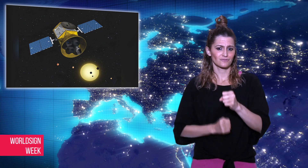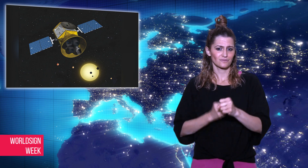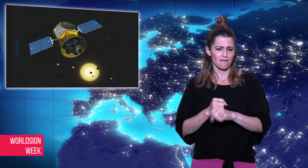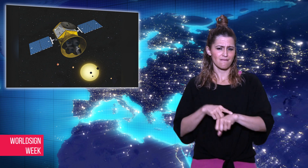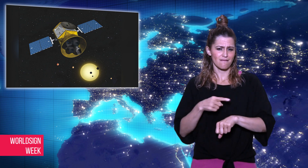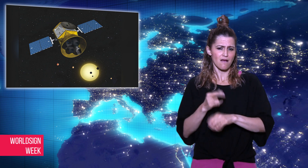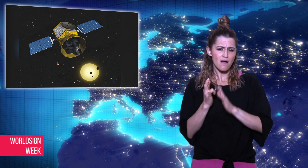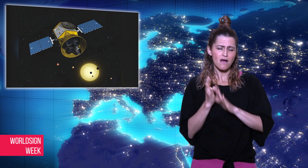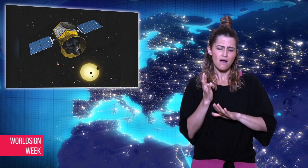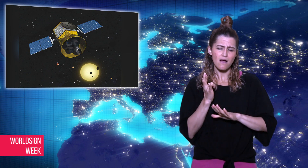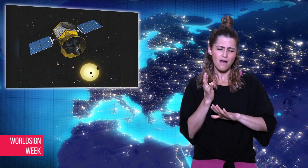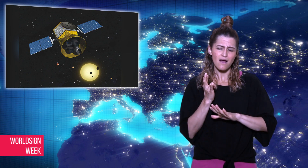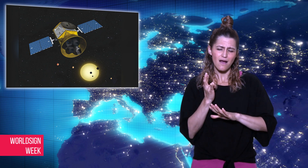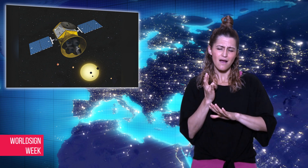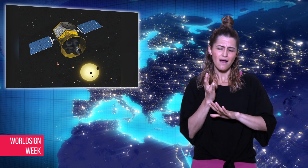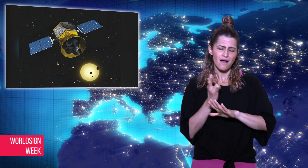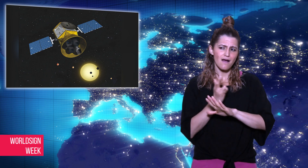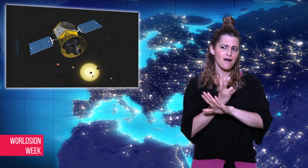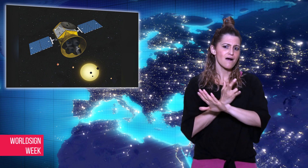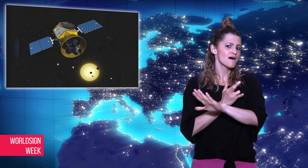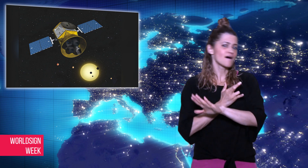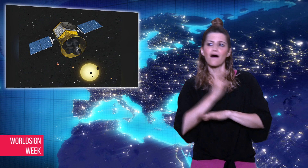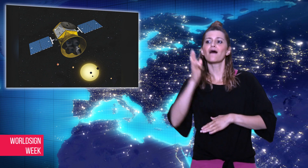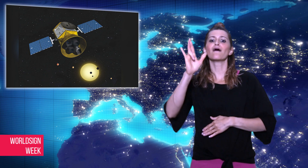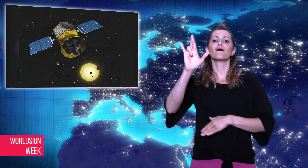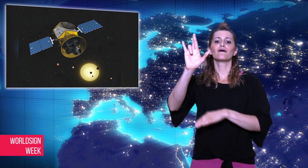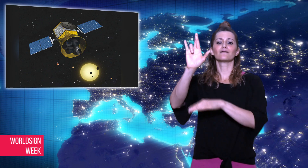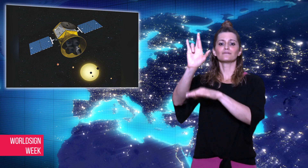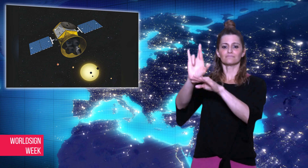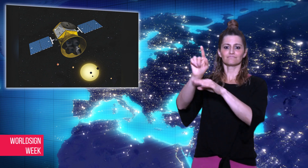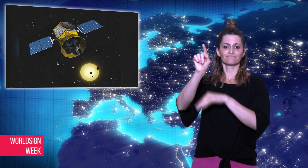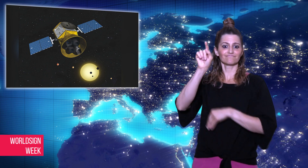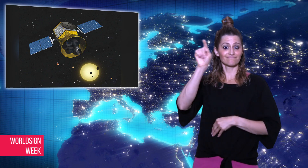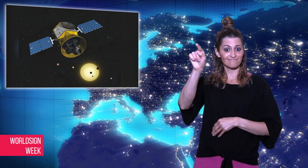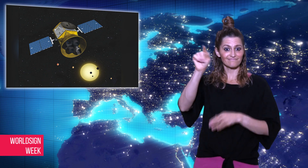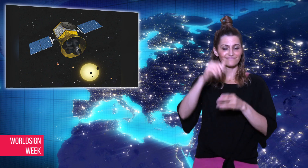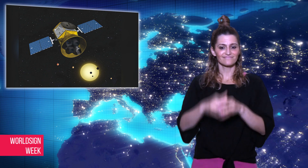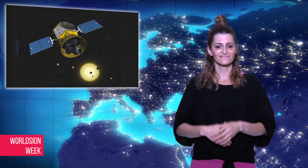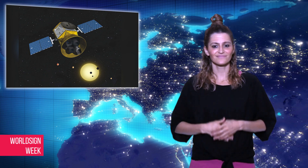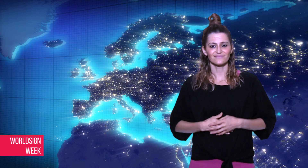with current technology.